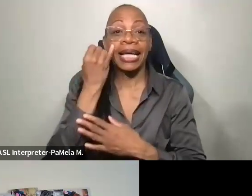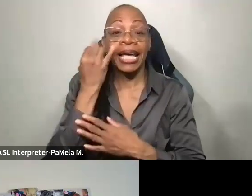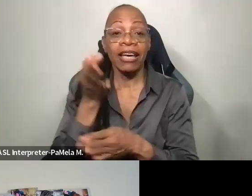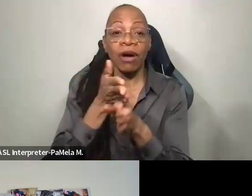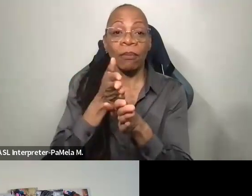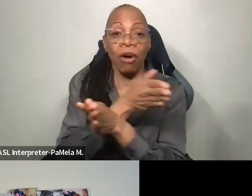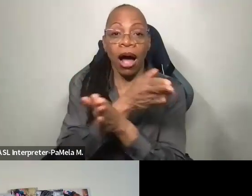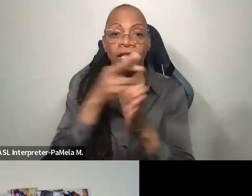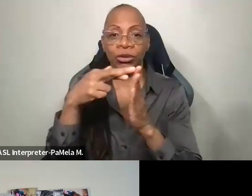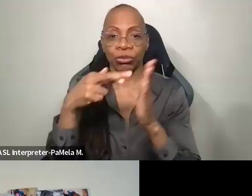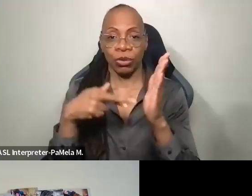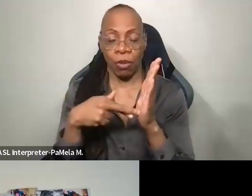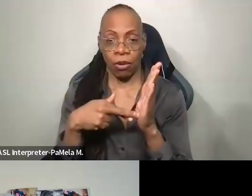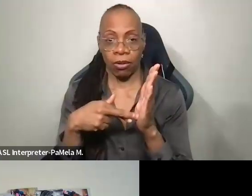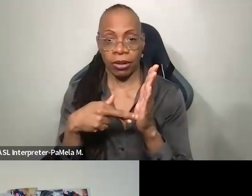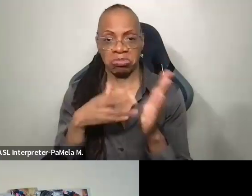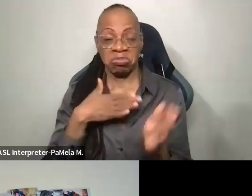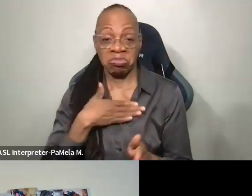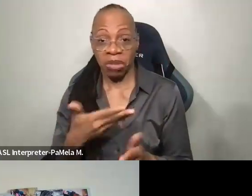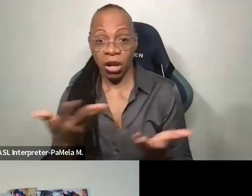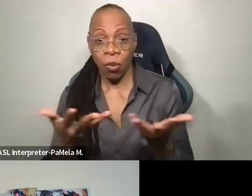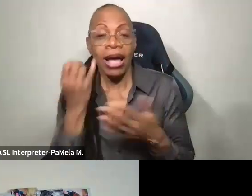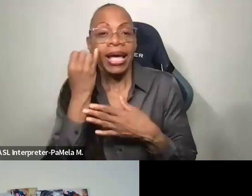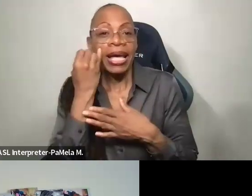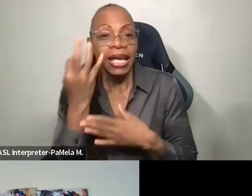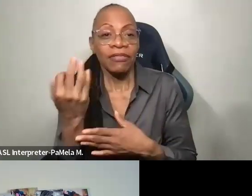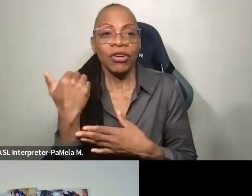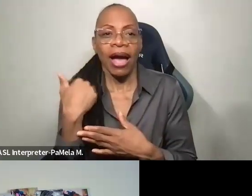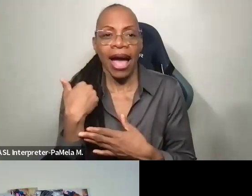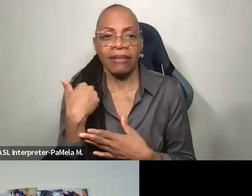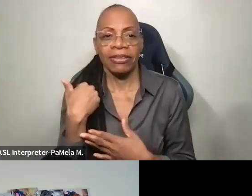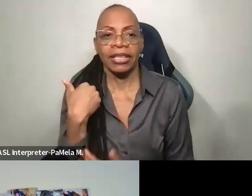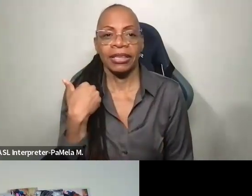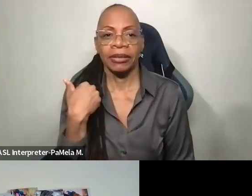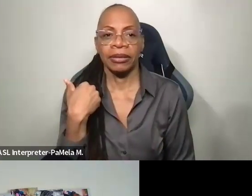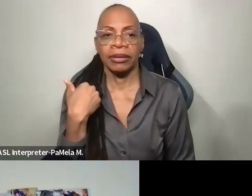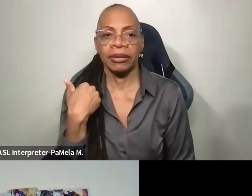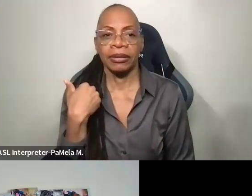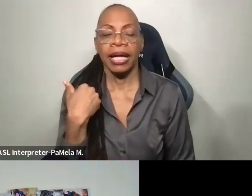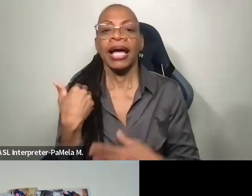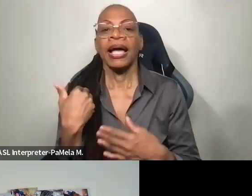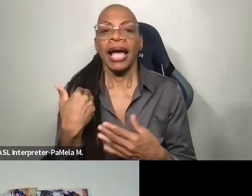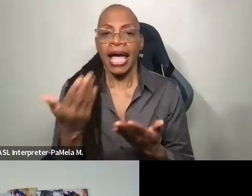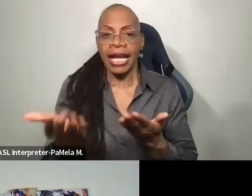I would say, you know, if you are having, you know, an interaction with them each time they call,